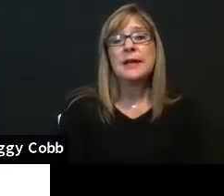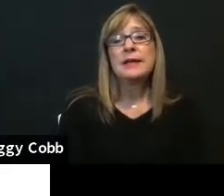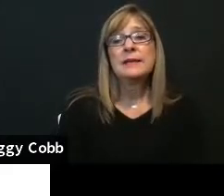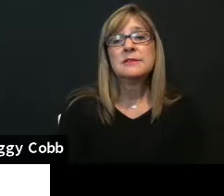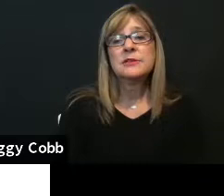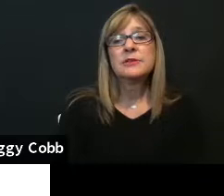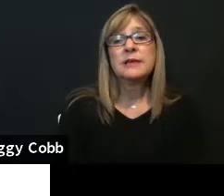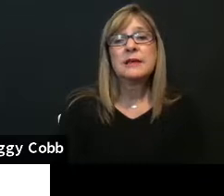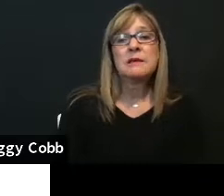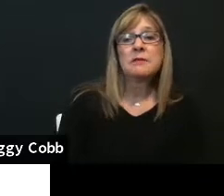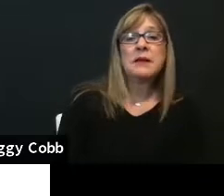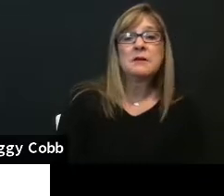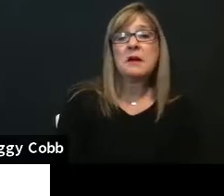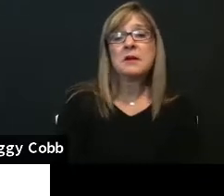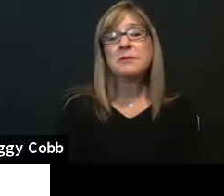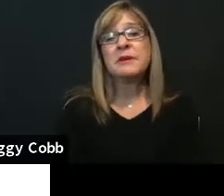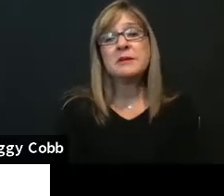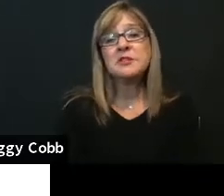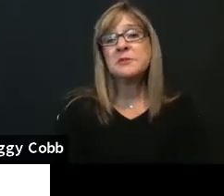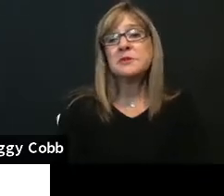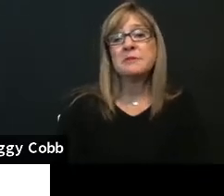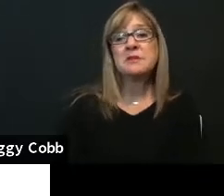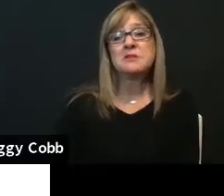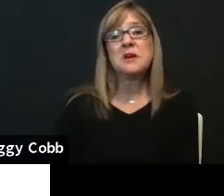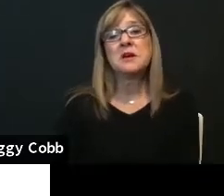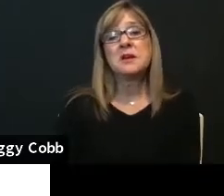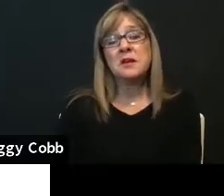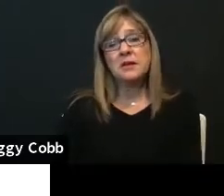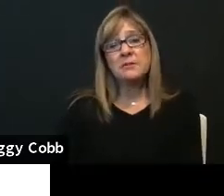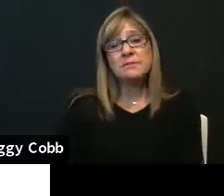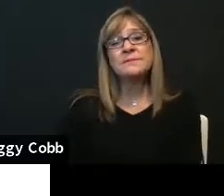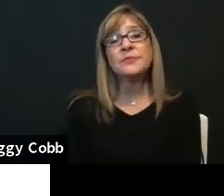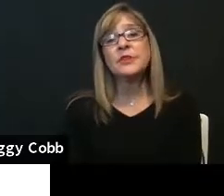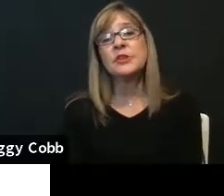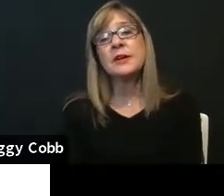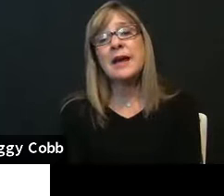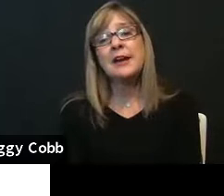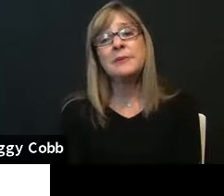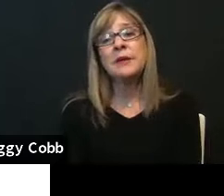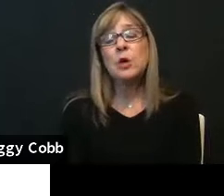and so they're thinking, "They are not gonna provide an interpreter that means they're not gonna hire me."